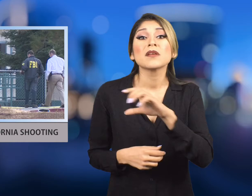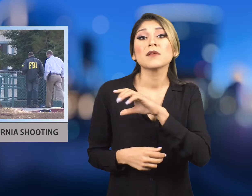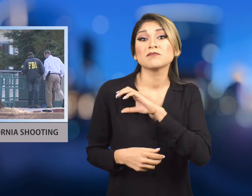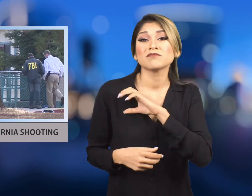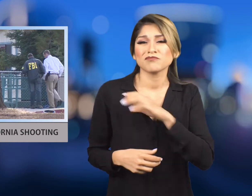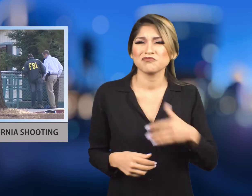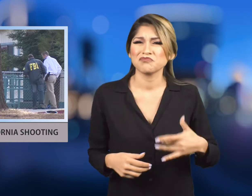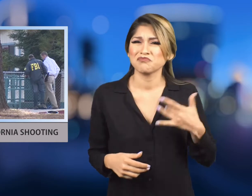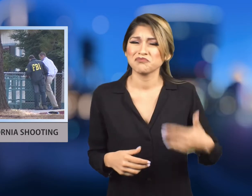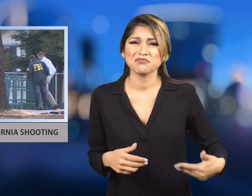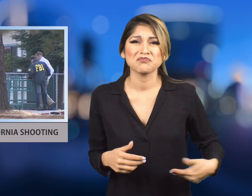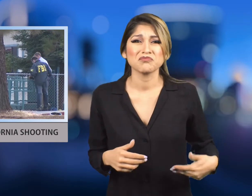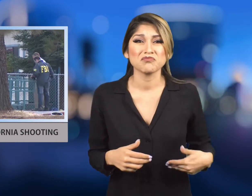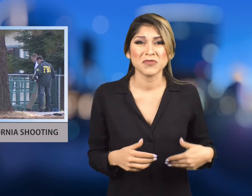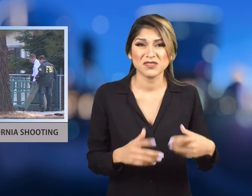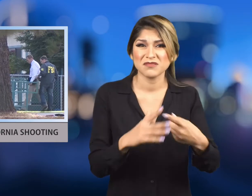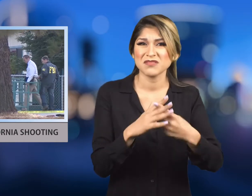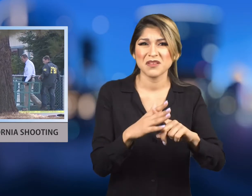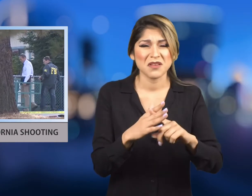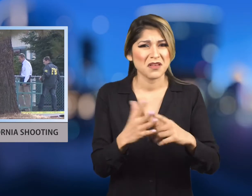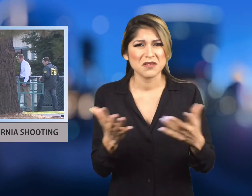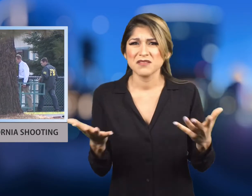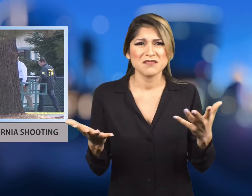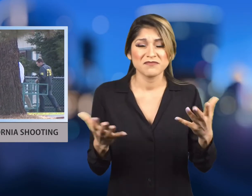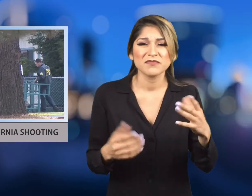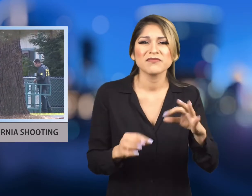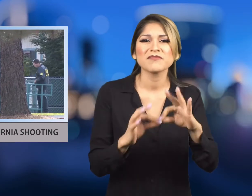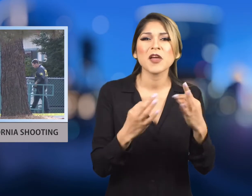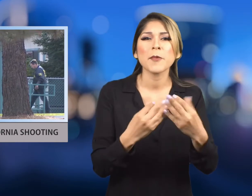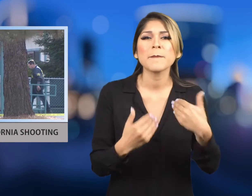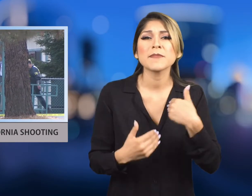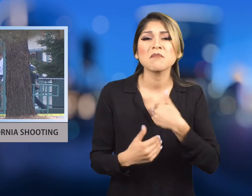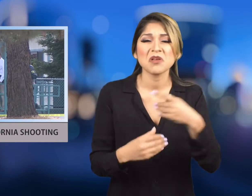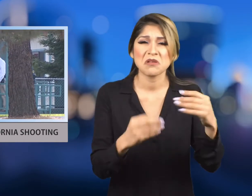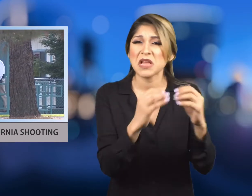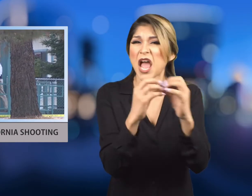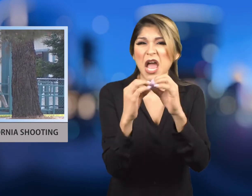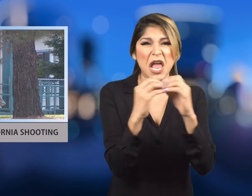Police believe the violence started with a domestic